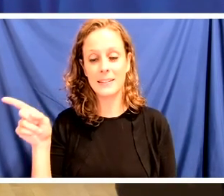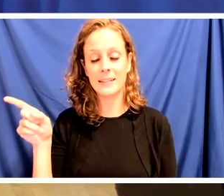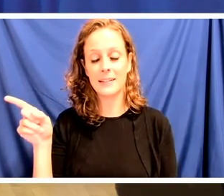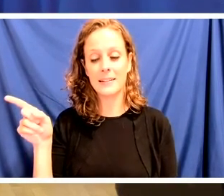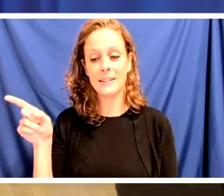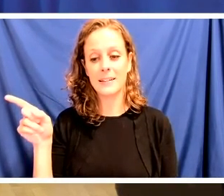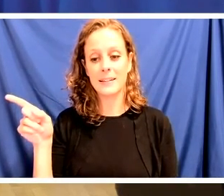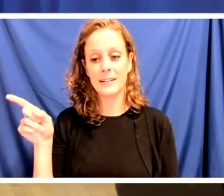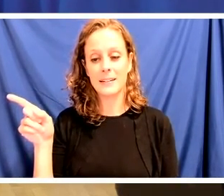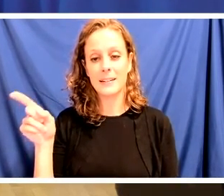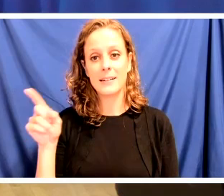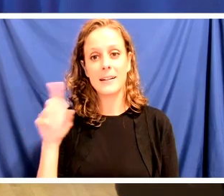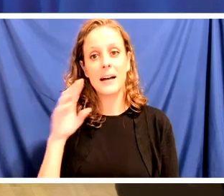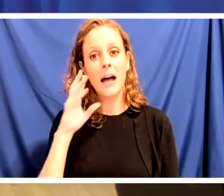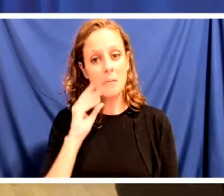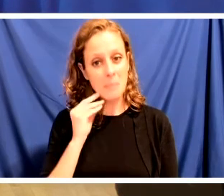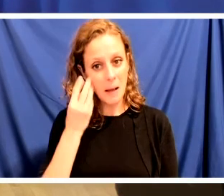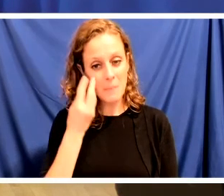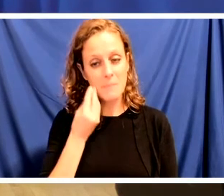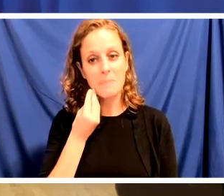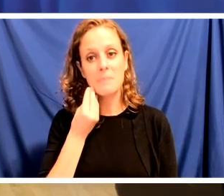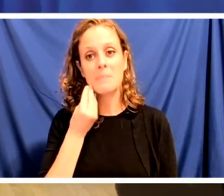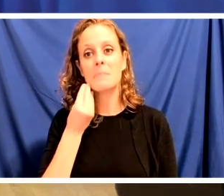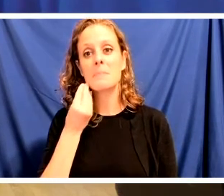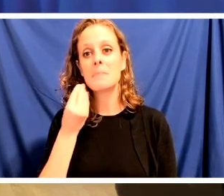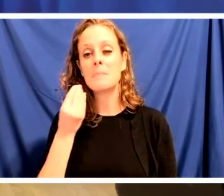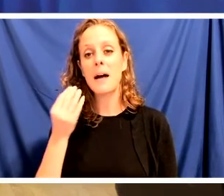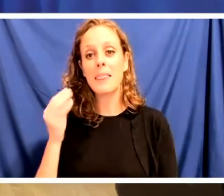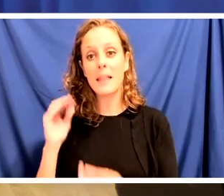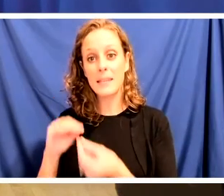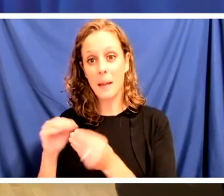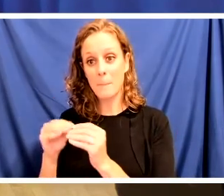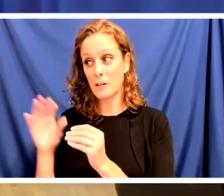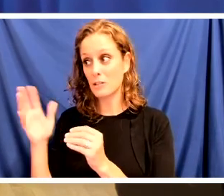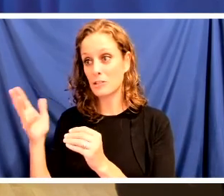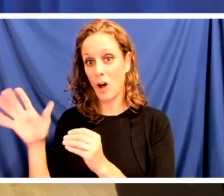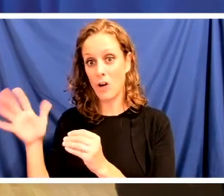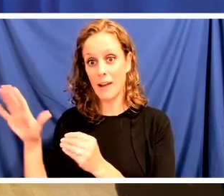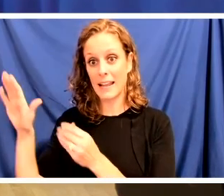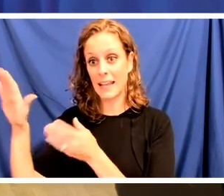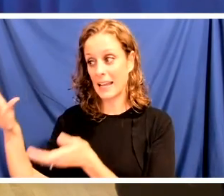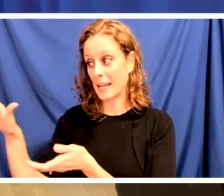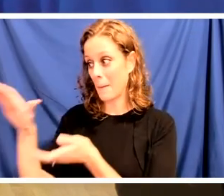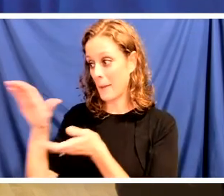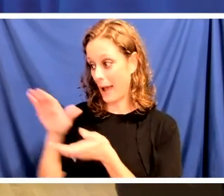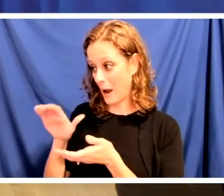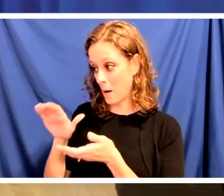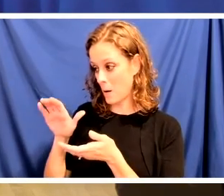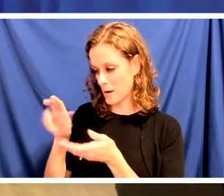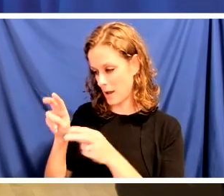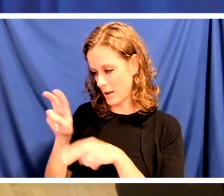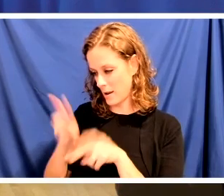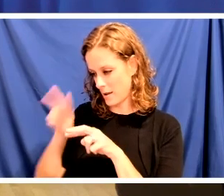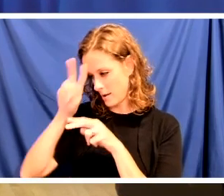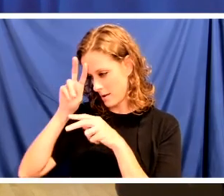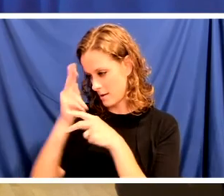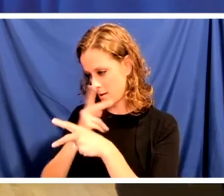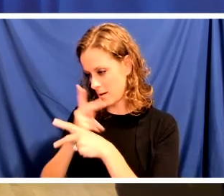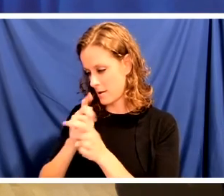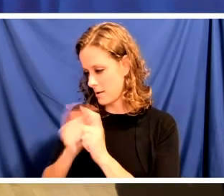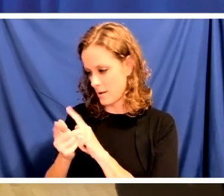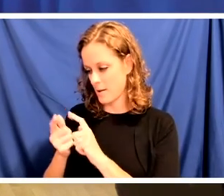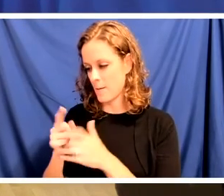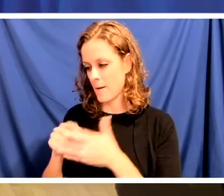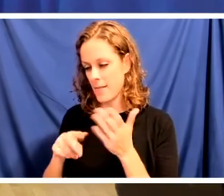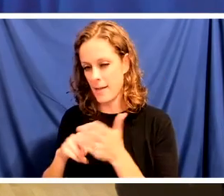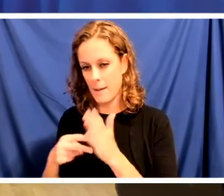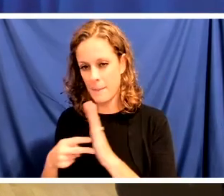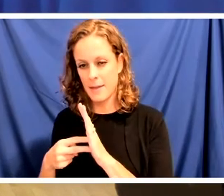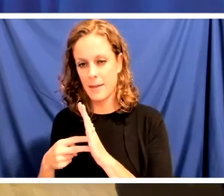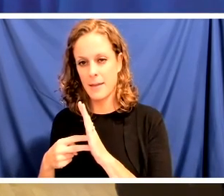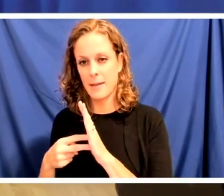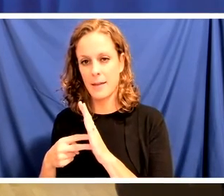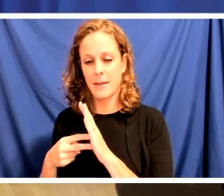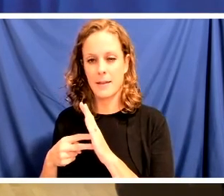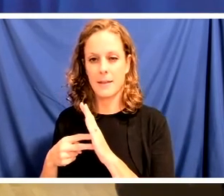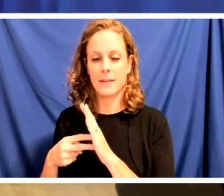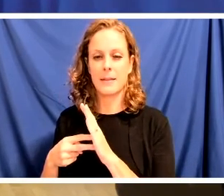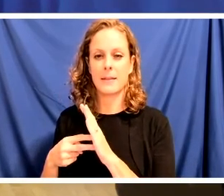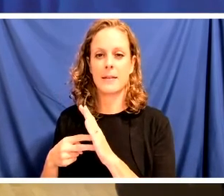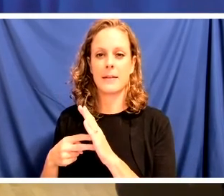done some interpretation of that of the numbers that have already come out and and can do a little figuring based on what they've what they've figured based on the on the computer.